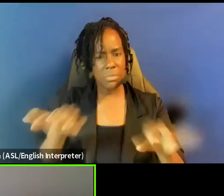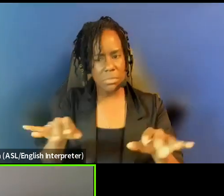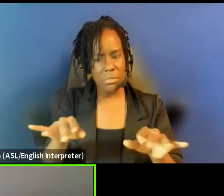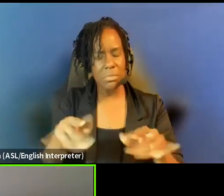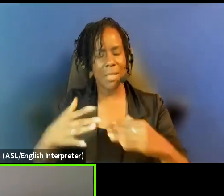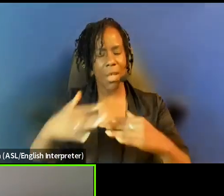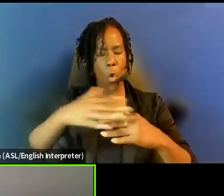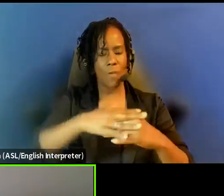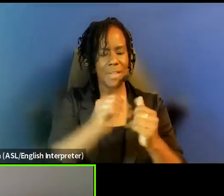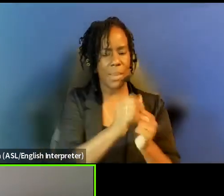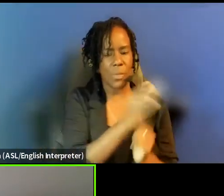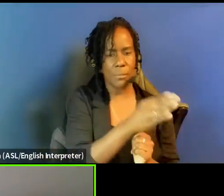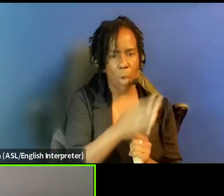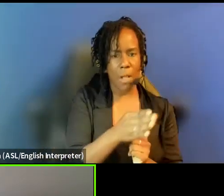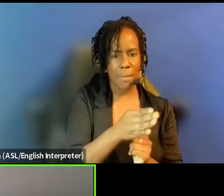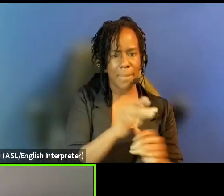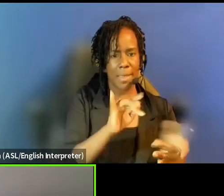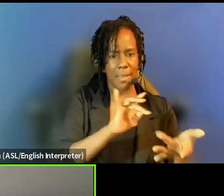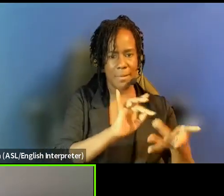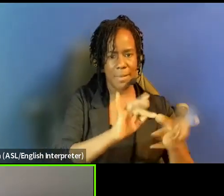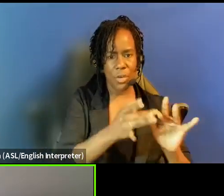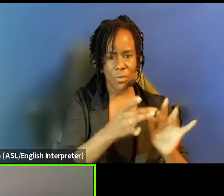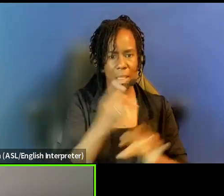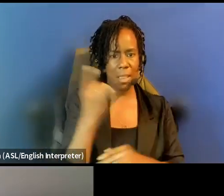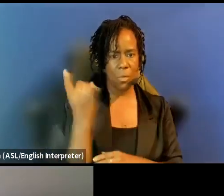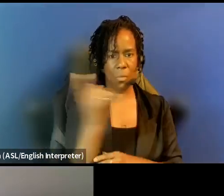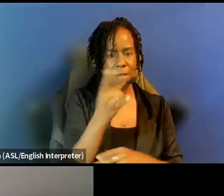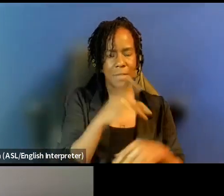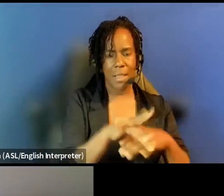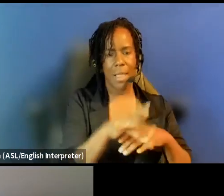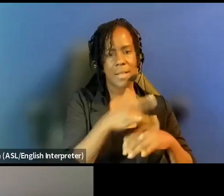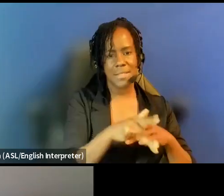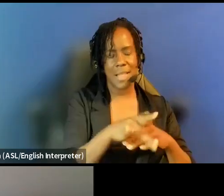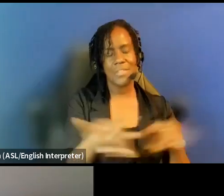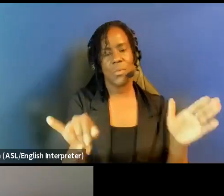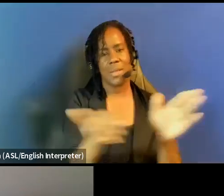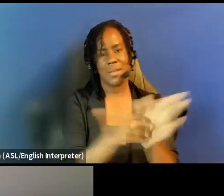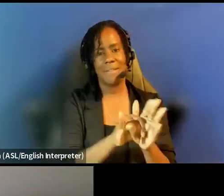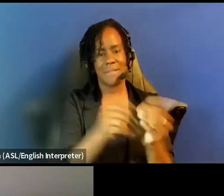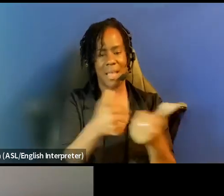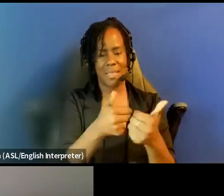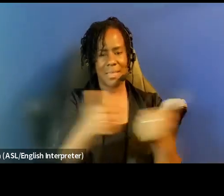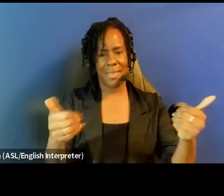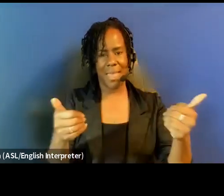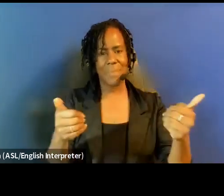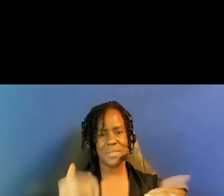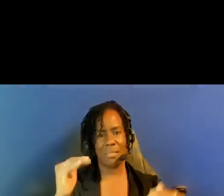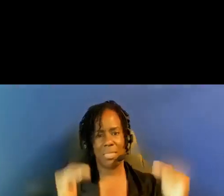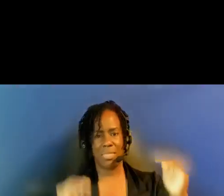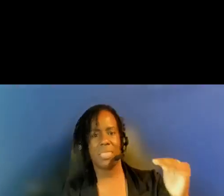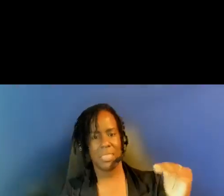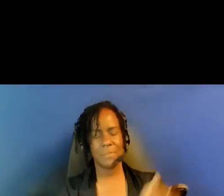the assessments by CSB that are really information that hasn't previously been available to